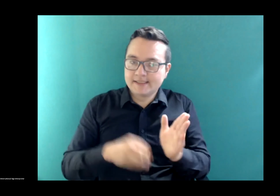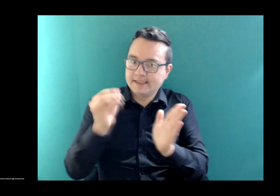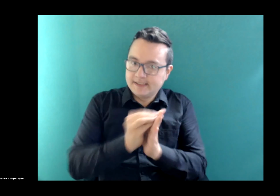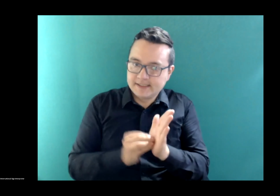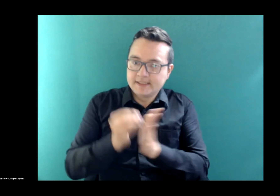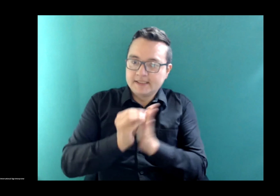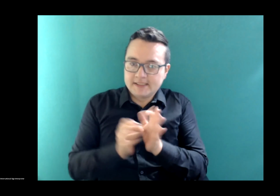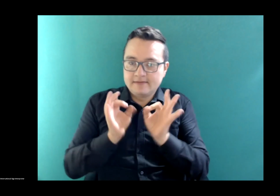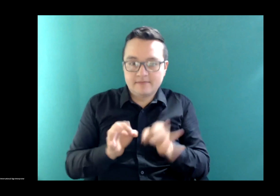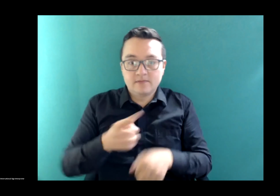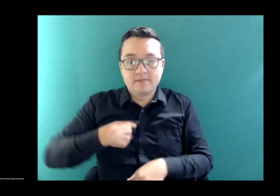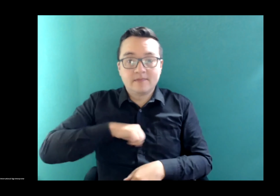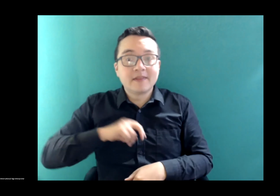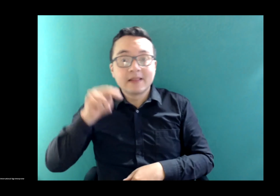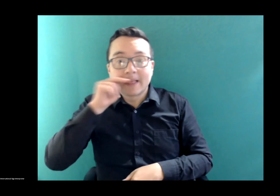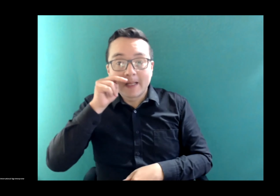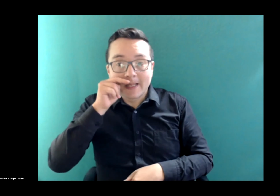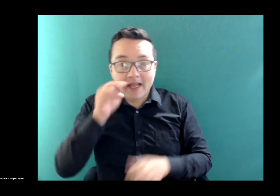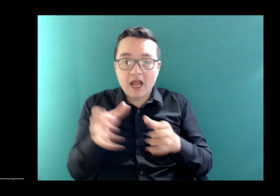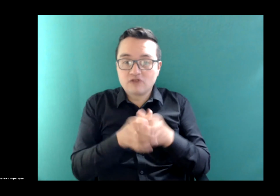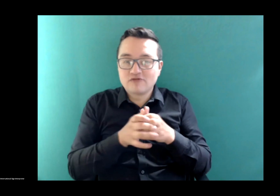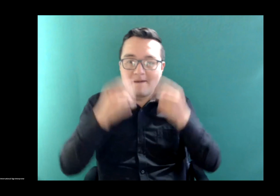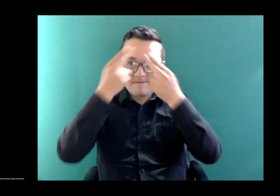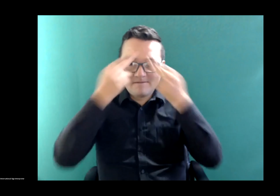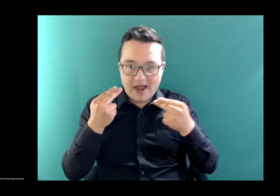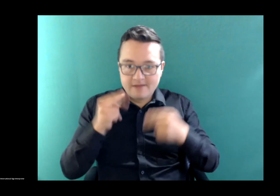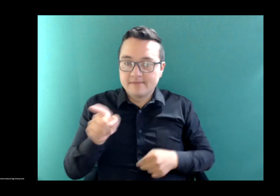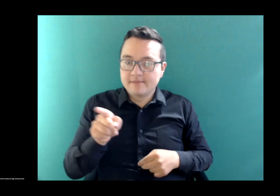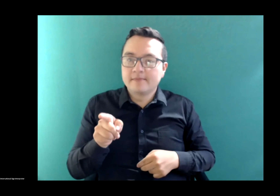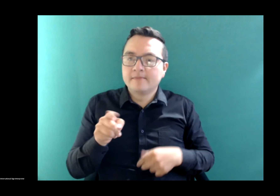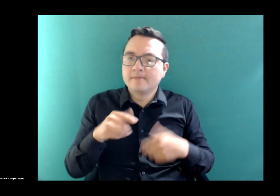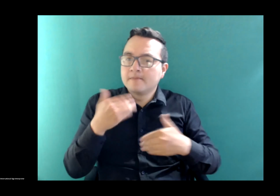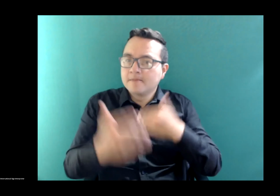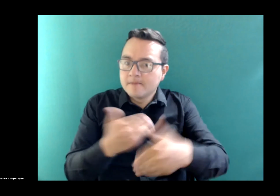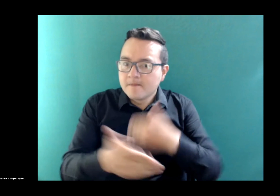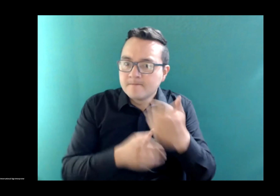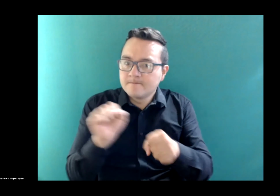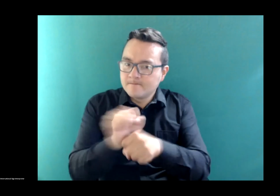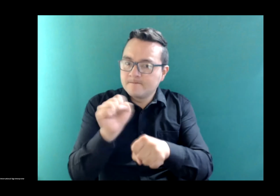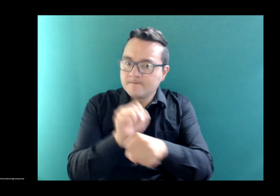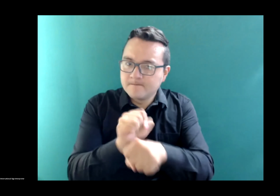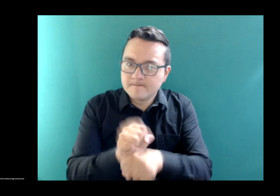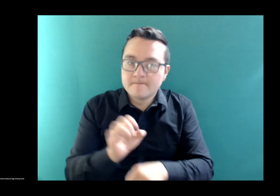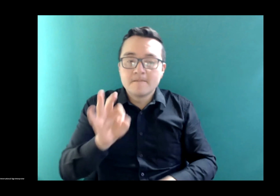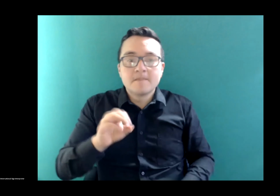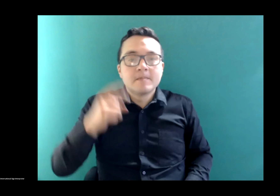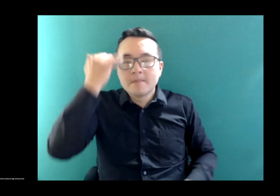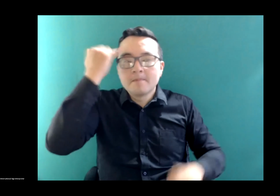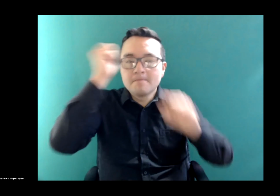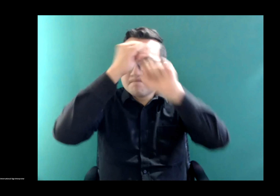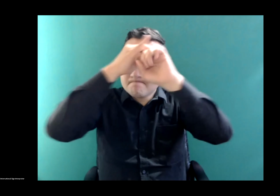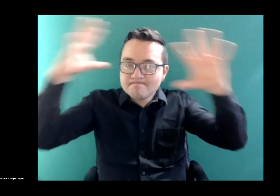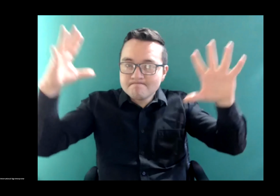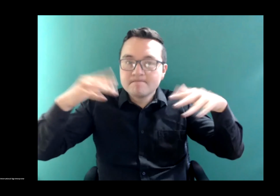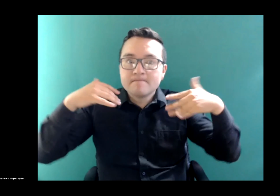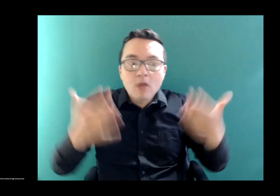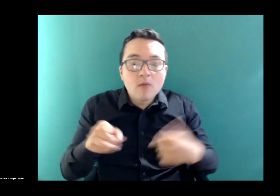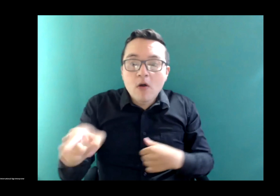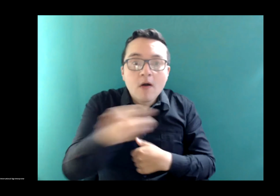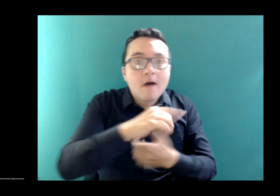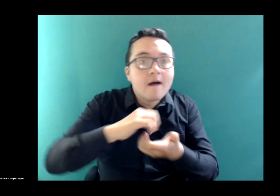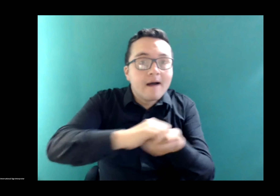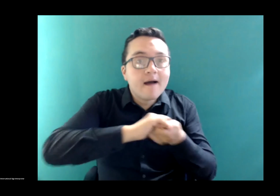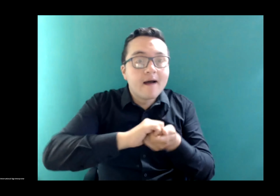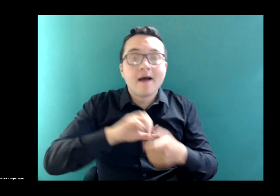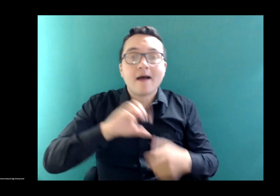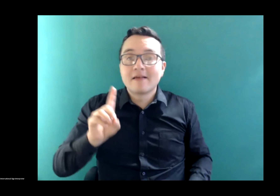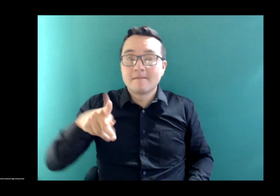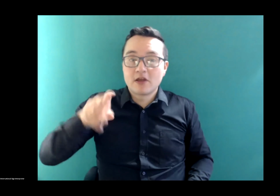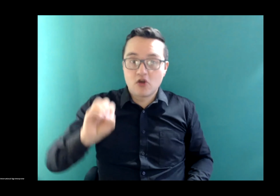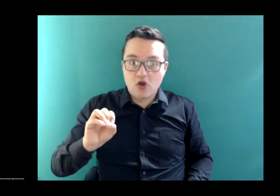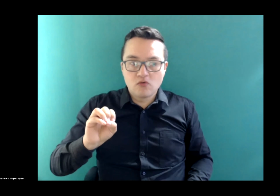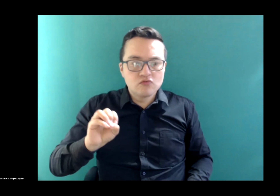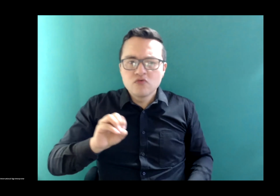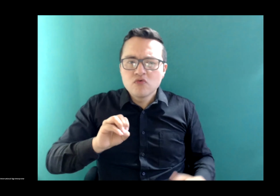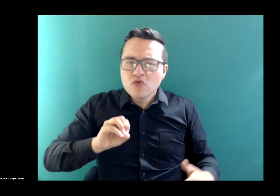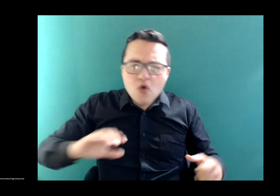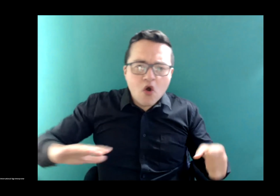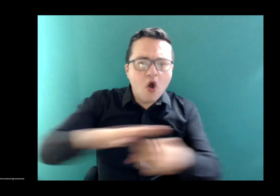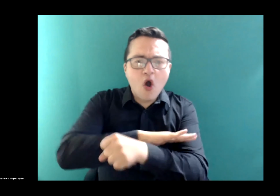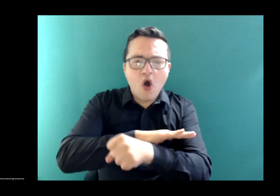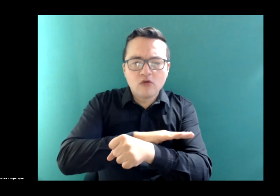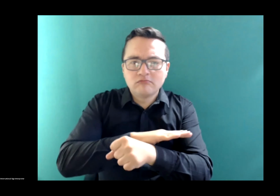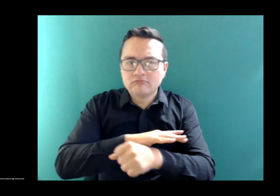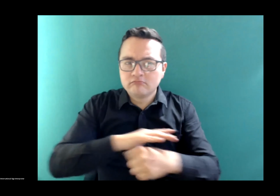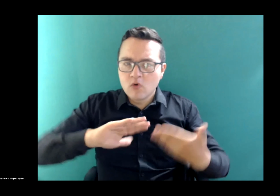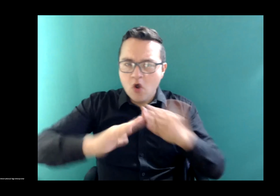The Nigerian Association of the blind, they've been on the forefront trying to push for the ratification of the Marrakesh treaty.